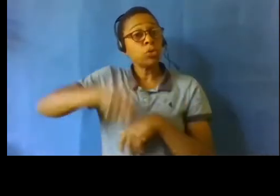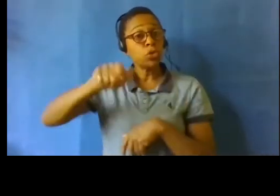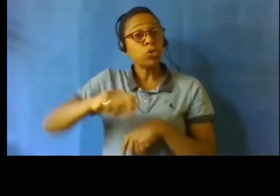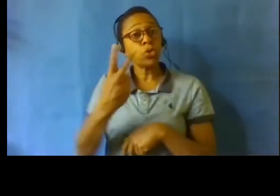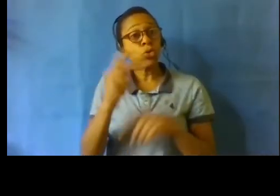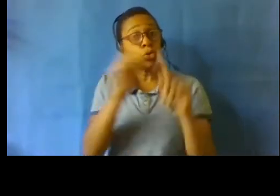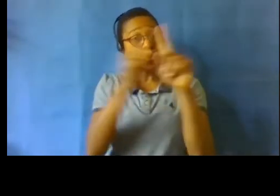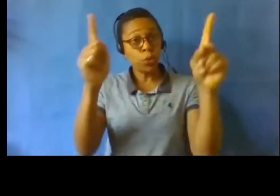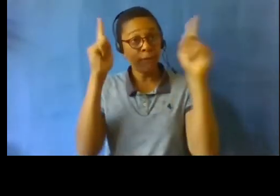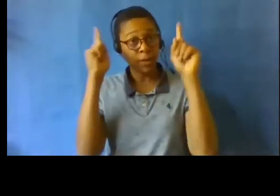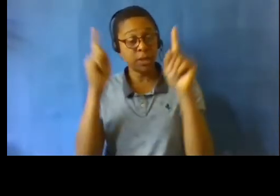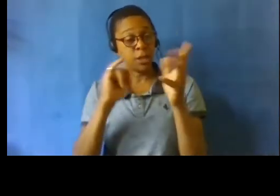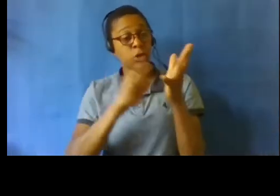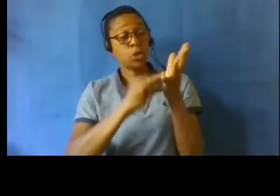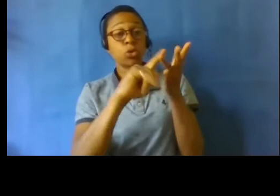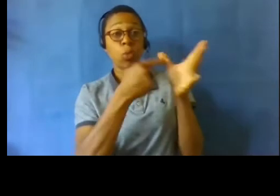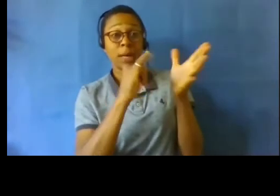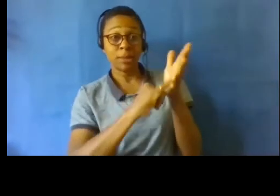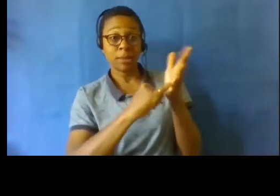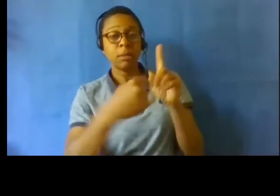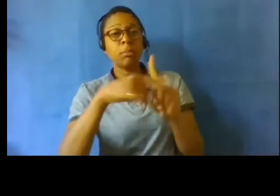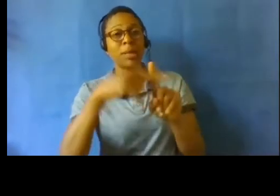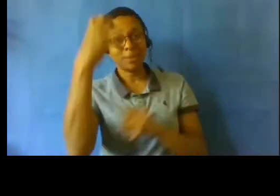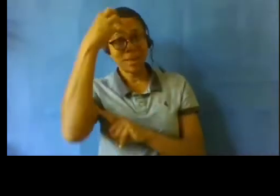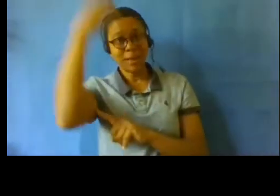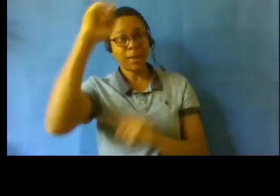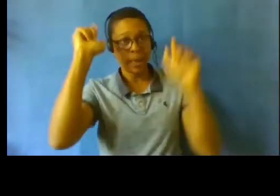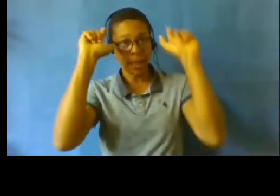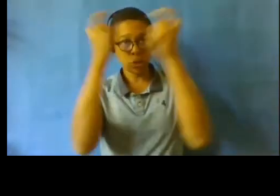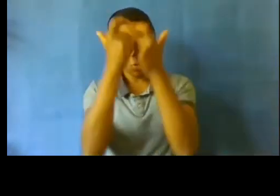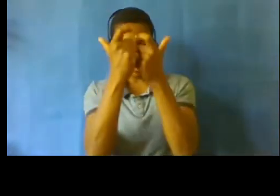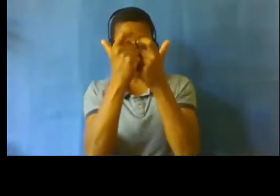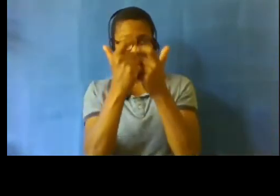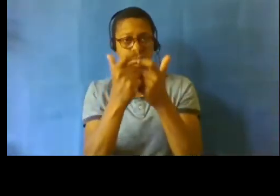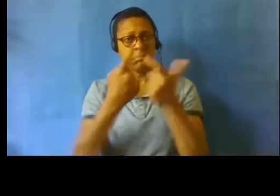to challenge hegemonic discourses of normalcy that define disabled bodies and